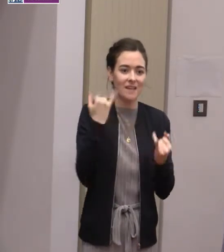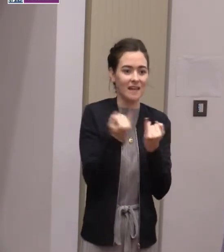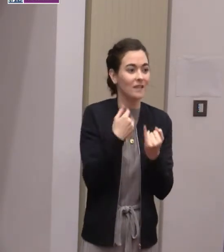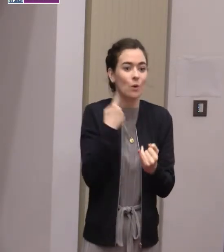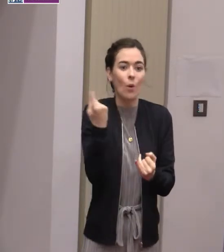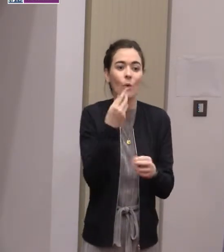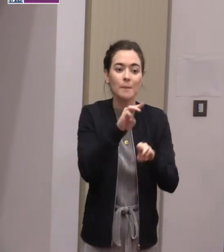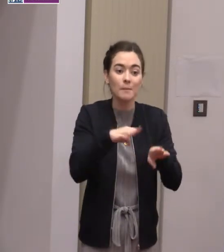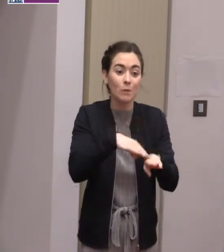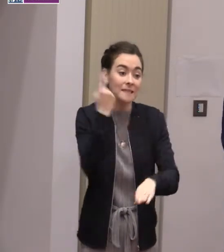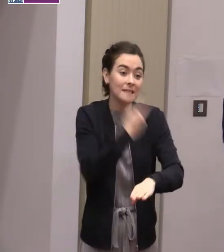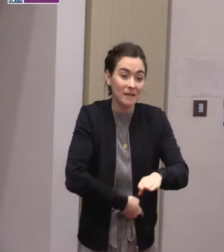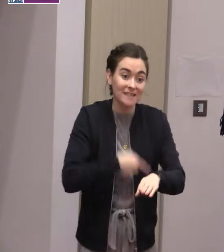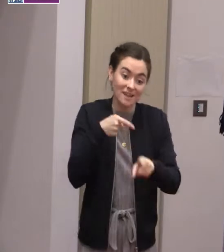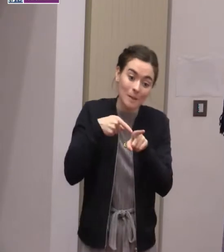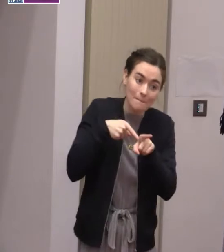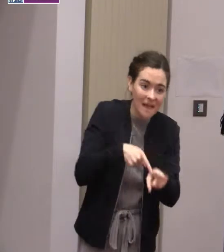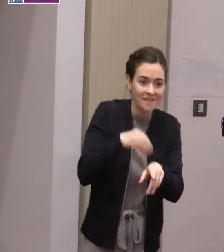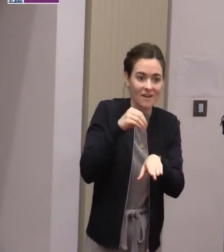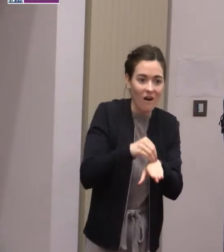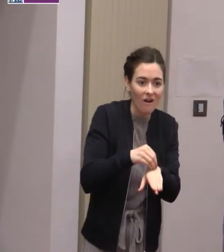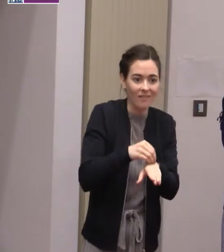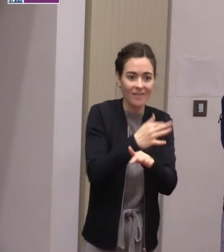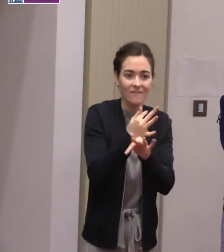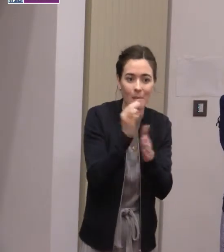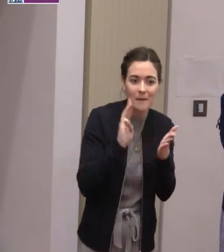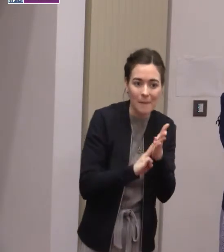of disability so depending on the other family members for these things.